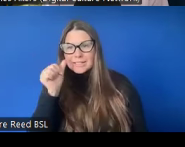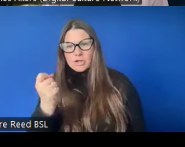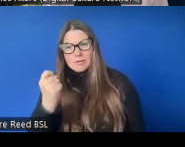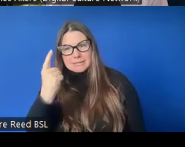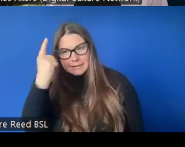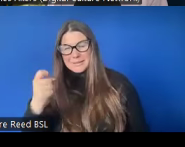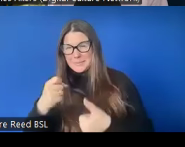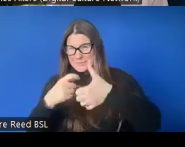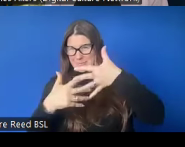That's good.